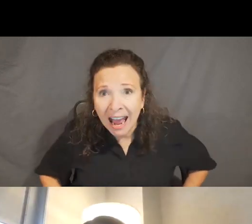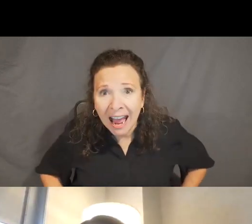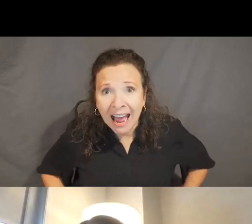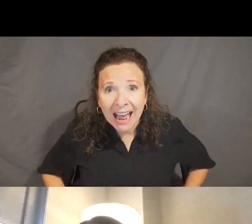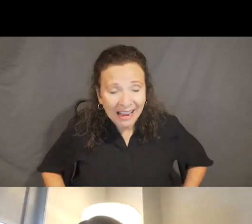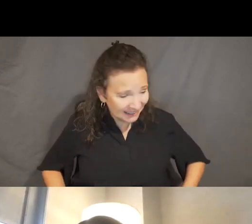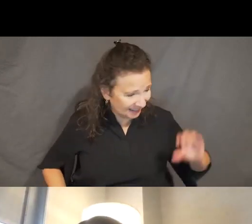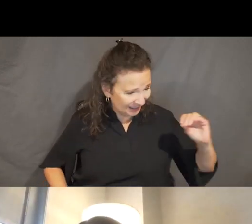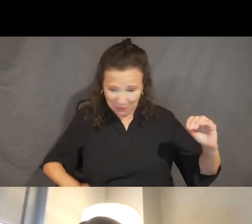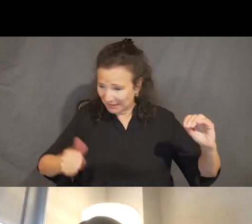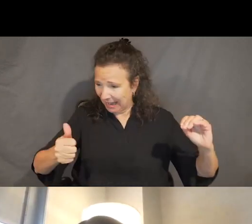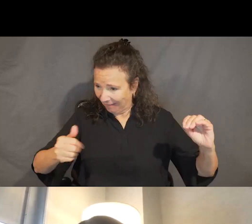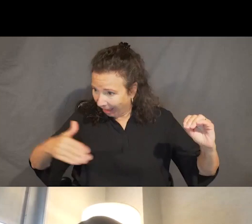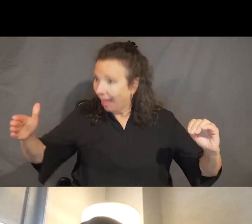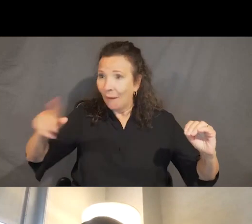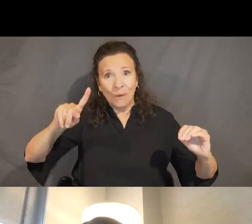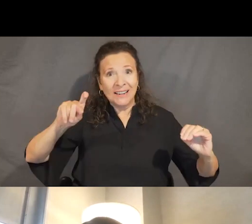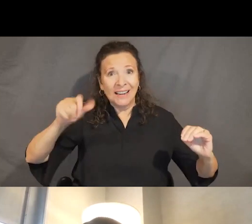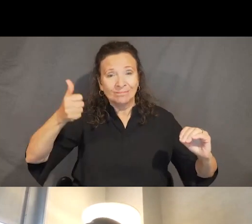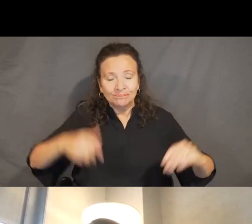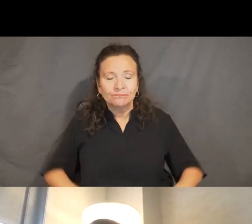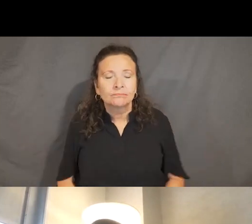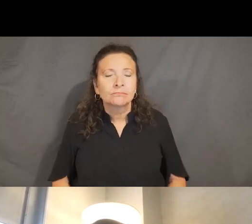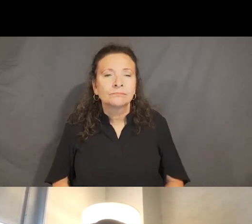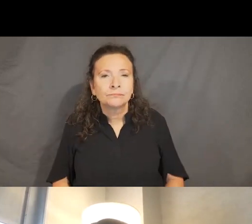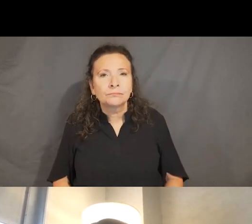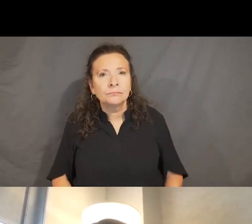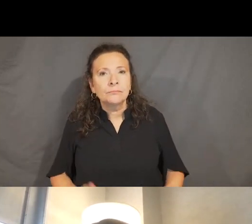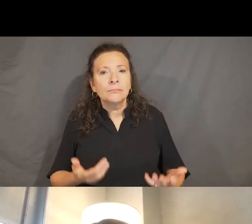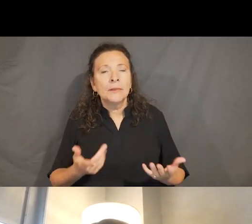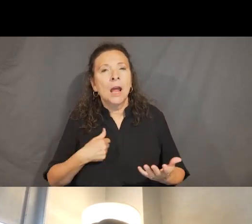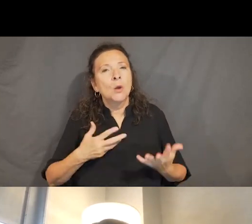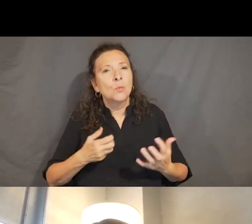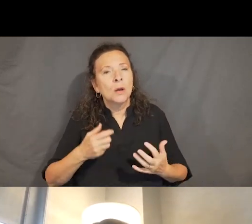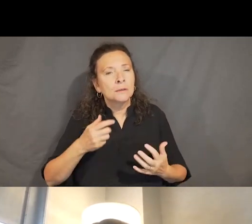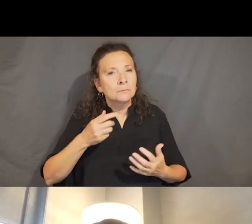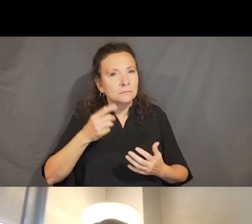hundred ten. And I want to see within your own heart and your own mind, does your